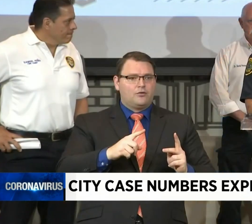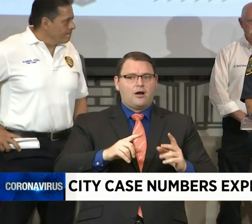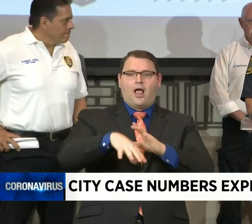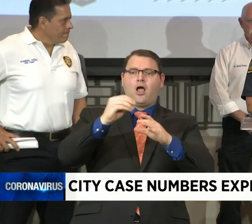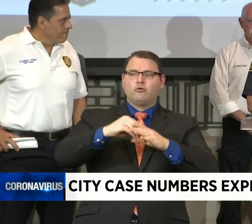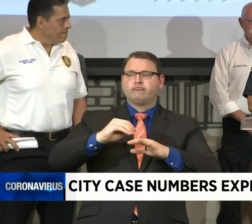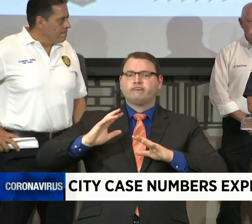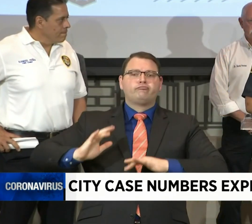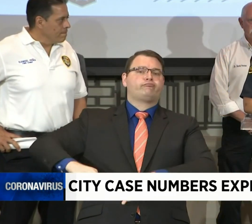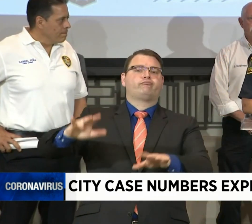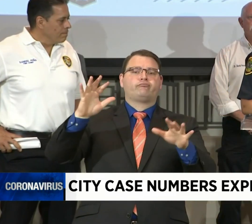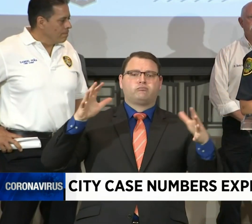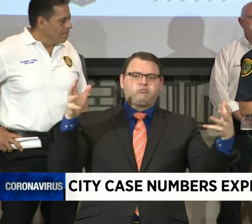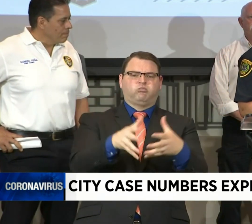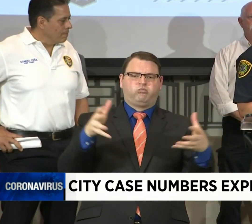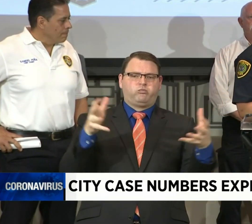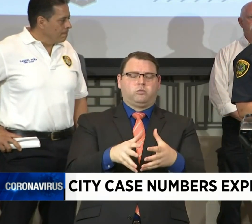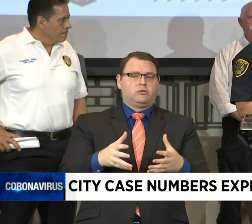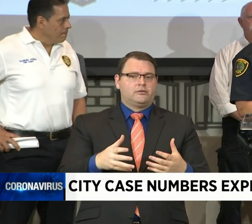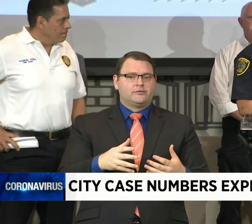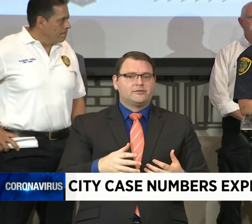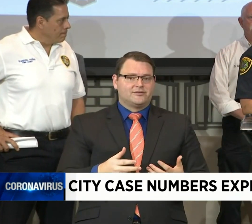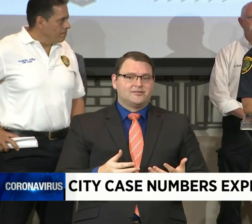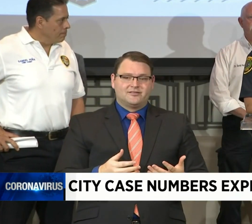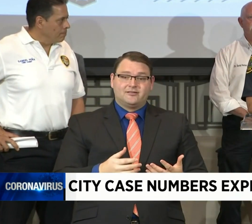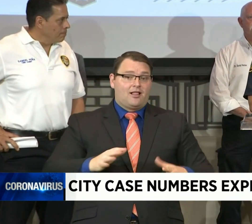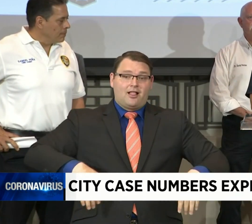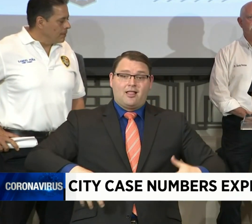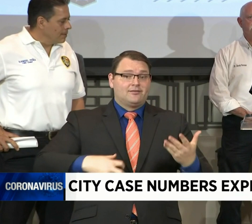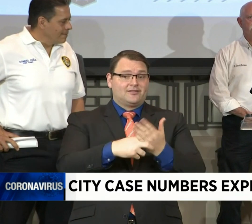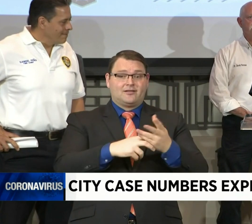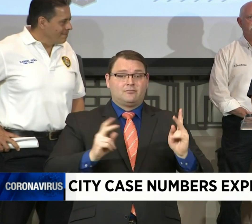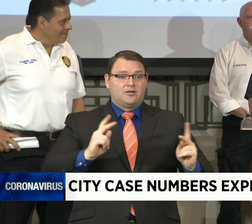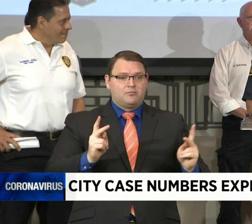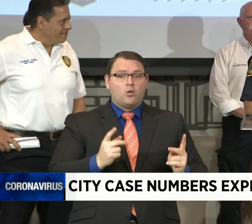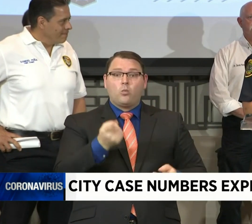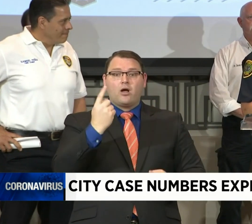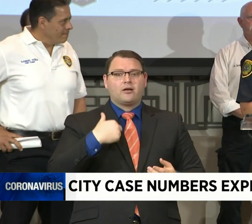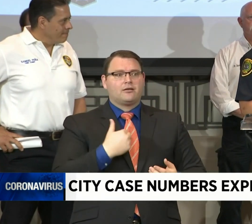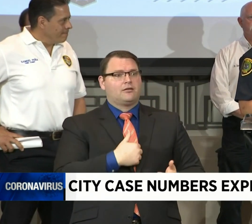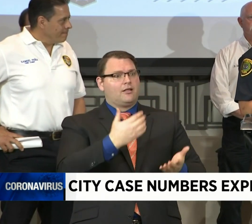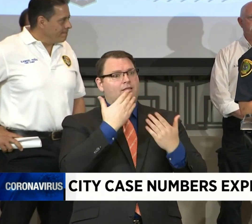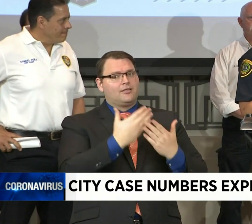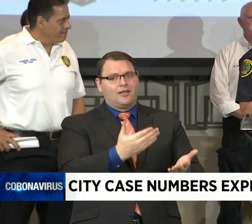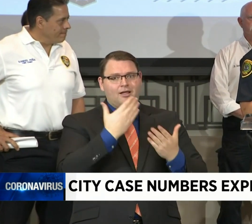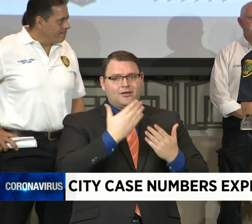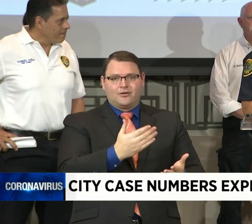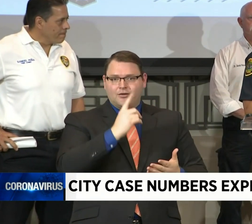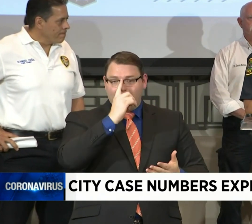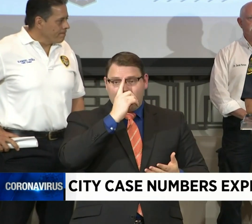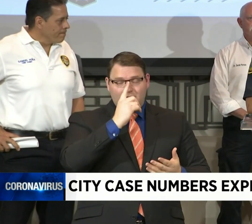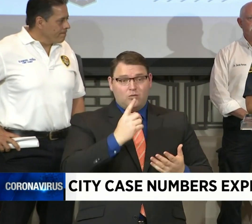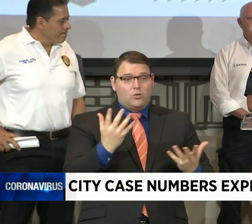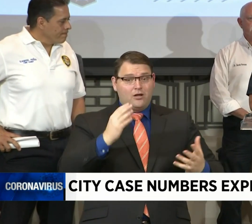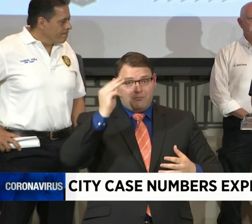THE CITY SAID HOSPITALS ARE AT CAPACITY BUT ARE ABLE TO HANDLE WHAT WE KNOW OF RIGHT NOW. CAPACITY BUT ARE ABLE TO HANDLE WHAT WE KNOW OF RIGHT NOW. THEY DO EXPECT THE NUMBERS TO WHAT WE KNOW OF RIGHT NOW. THEY DO EXPECT THE NUMBERS TO RISE. THEY DO EXPECT THE NUMBERS TO RISE. CHIEF ART ACEVEDO ALSO GAVE AN RISE. CHIEF ART ACEVEDO ALSO GAVE AN UPDATE. CHIEF ART ACEVEDO ALSO GAVE AN UPDATE. HE THANKED THE MAYOR FOR CUTTING